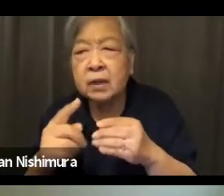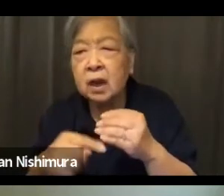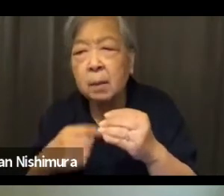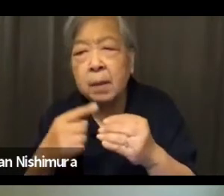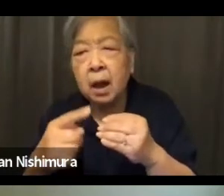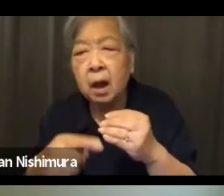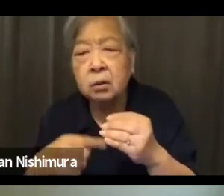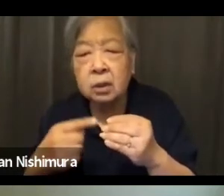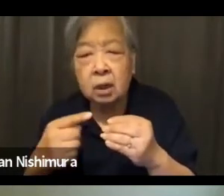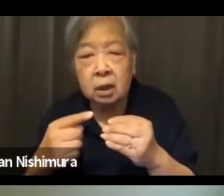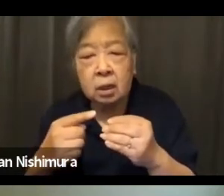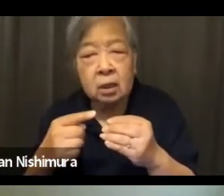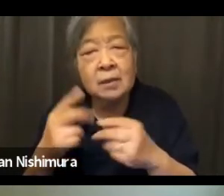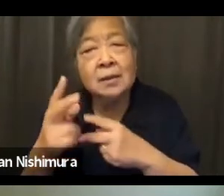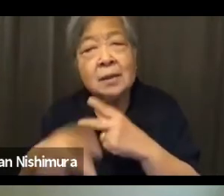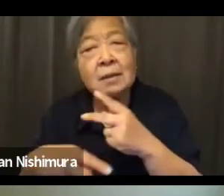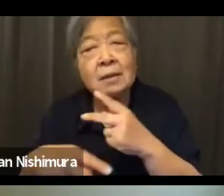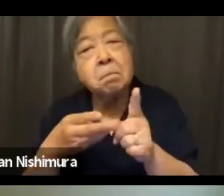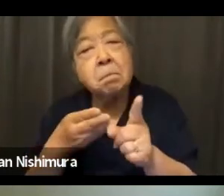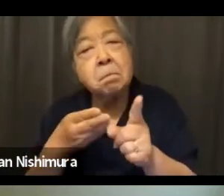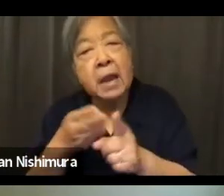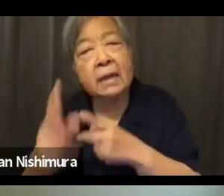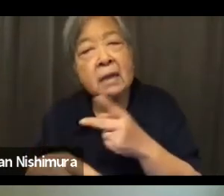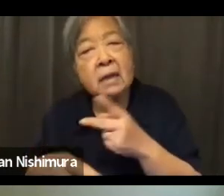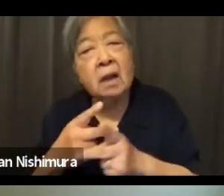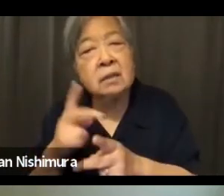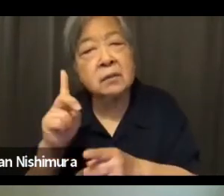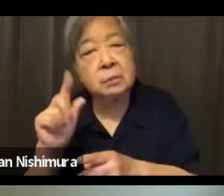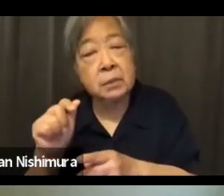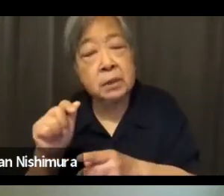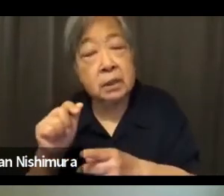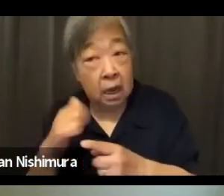the main types of disabilities that we feature in our publication.